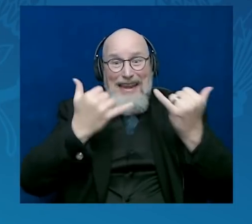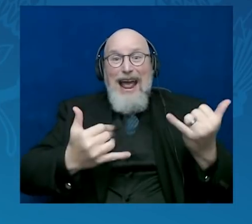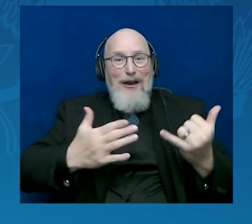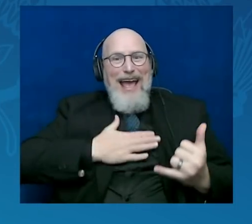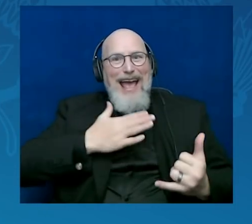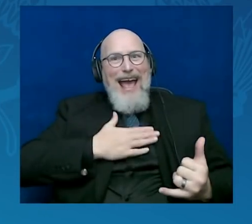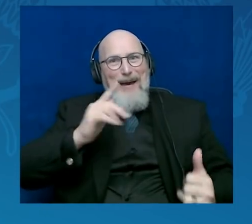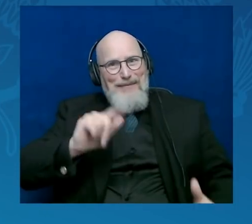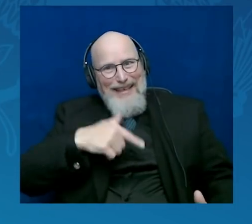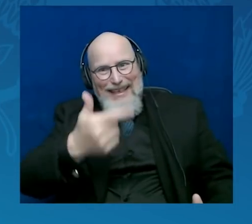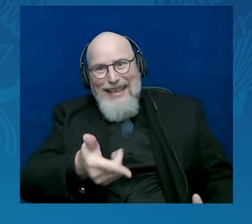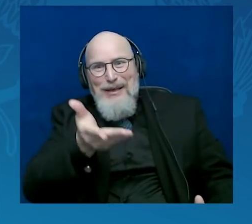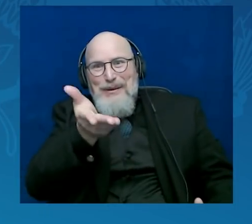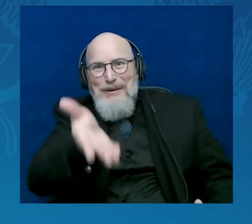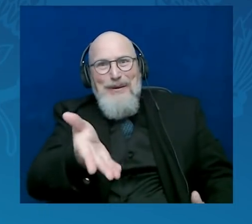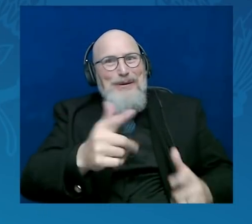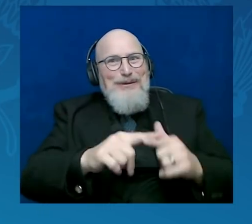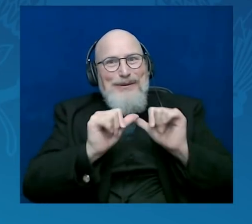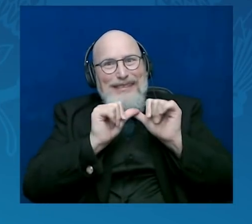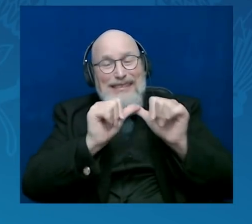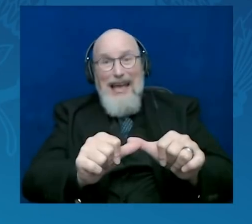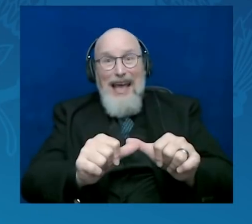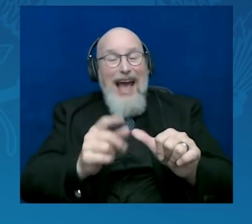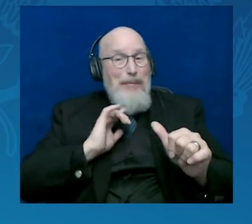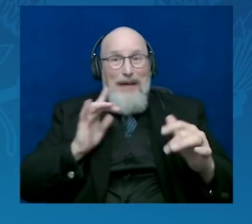And I would be delighted if you can convey to the President